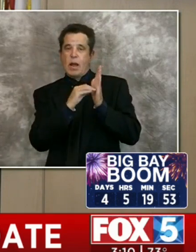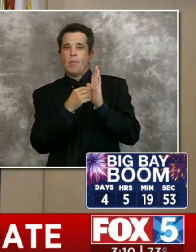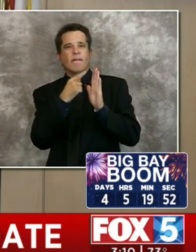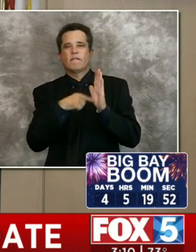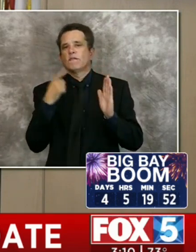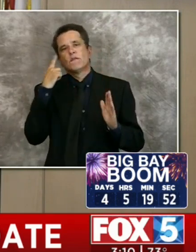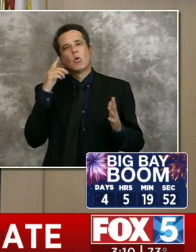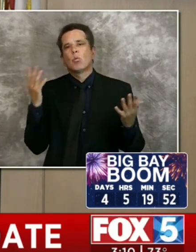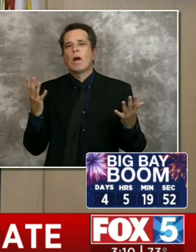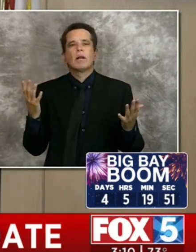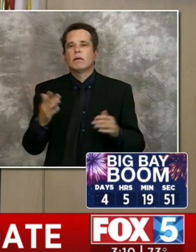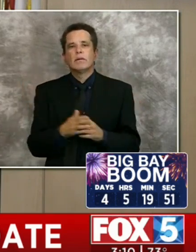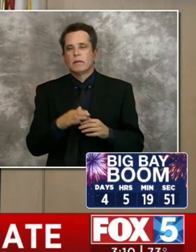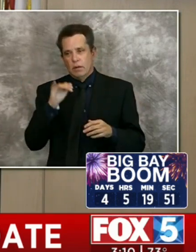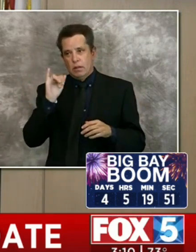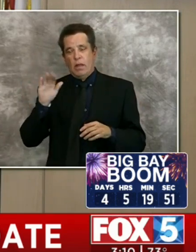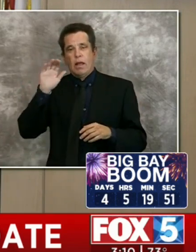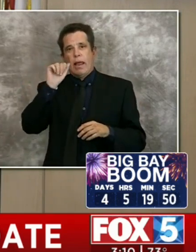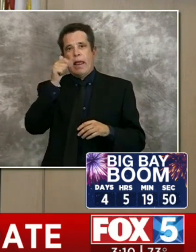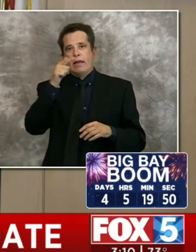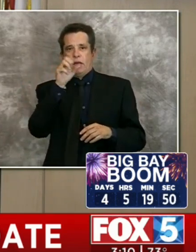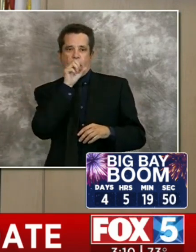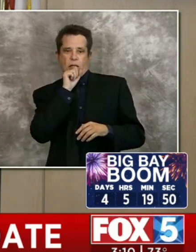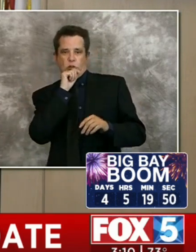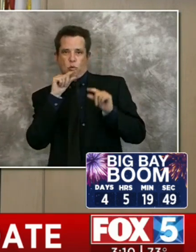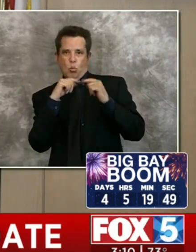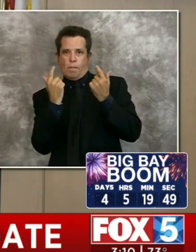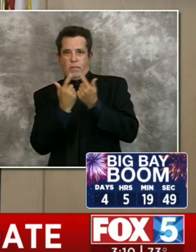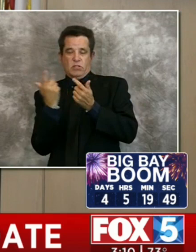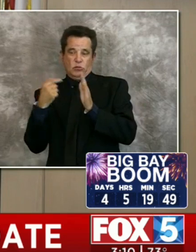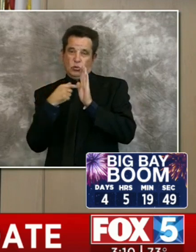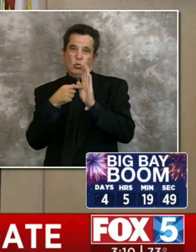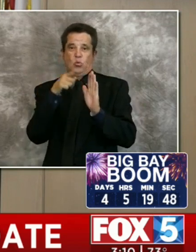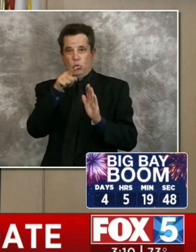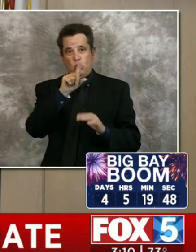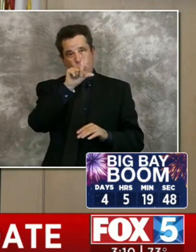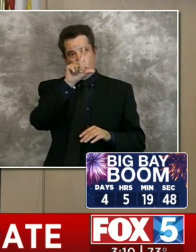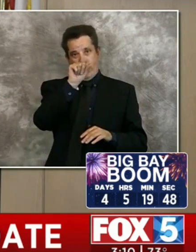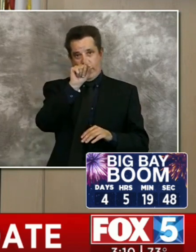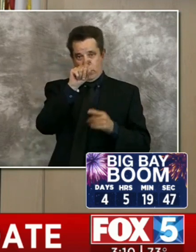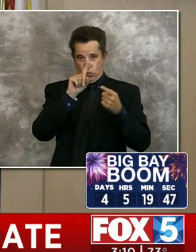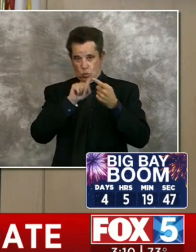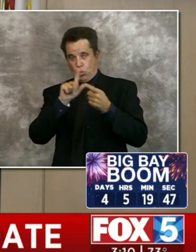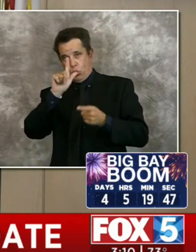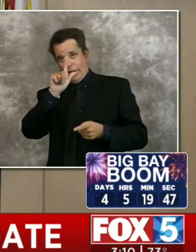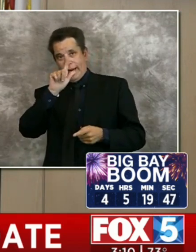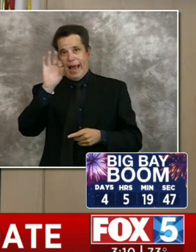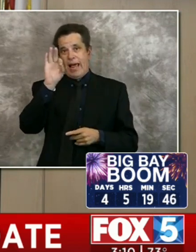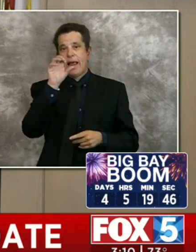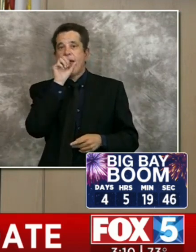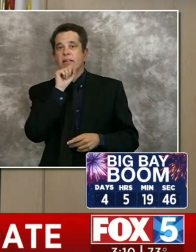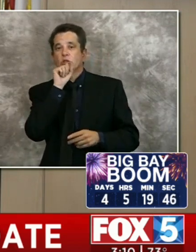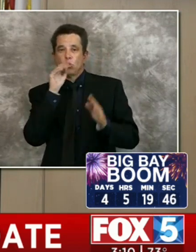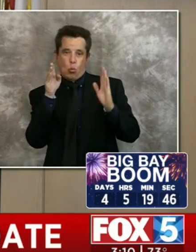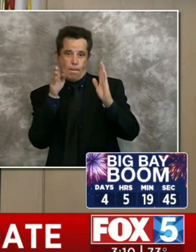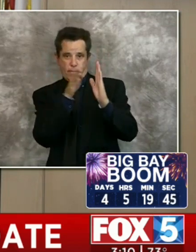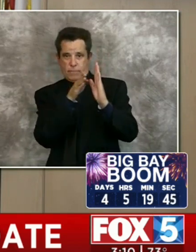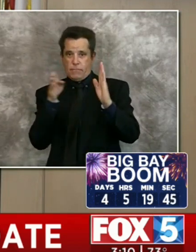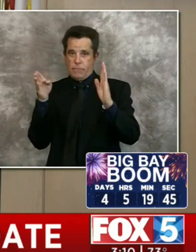BELIEVE THAT'S THE LAST LIGHT SO AGAIN WHAT THIS ALL OF DATA MEAN STATED EARLIER THE AGE